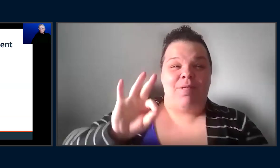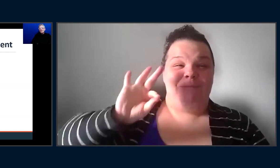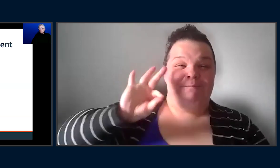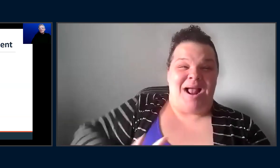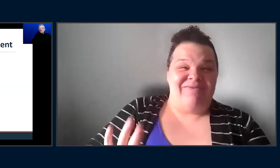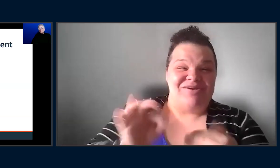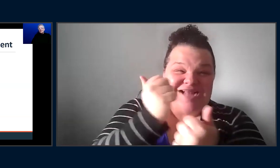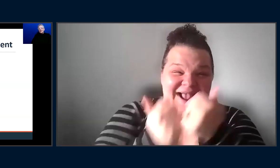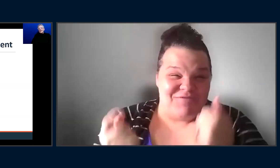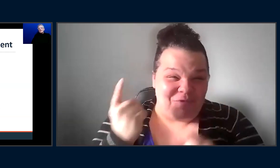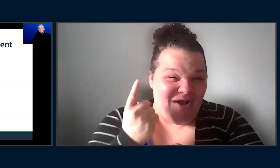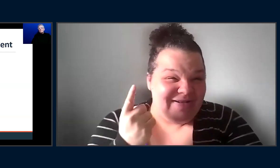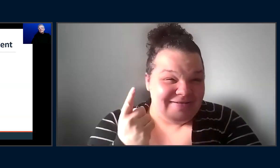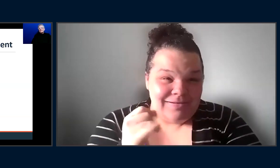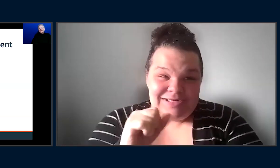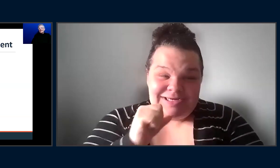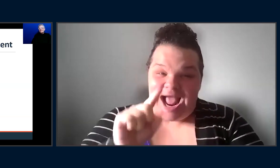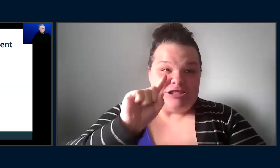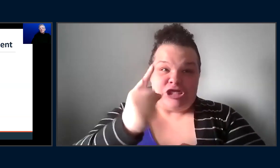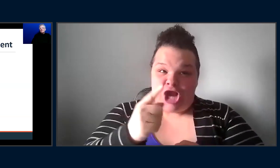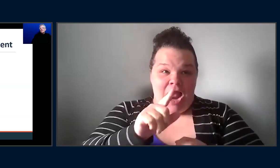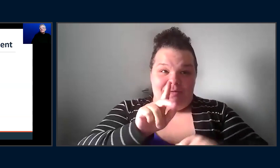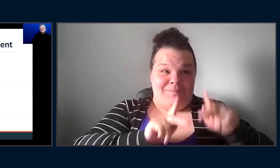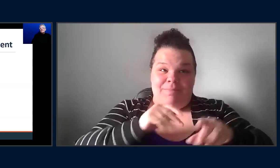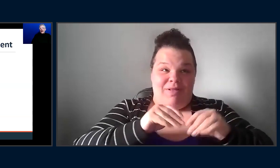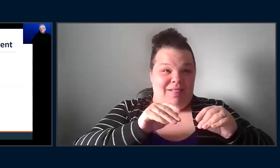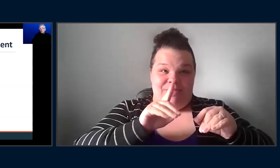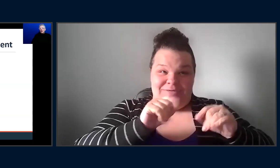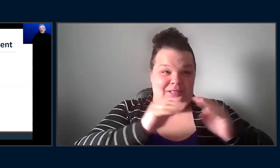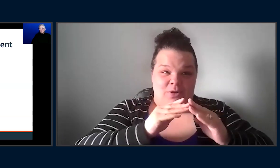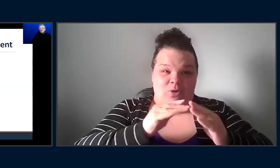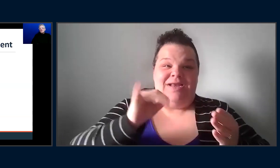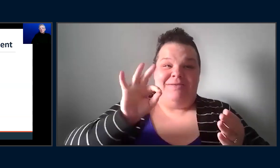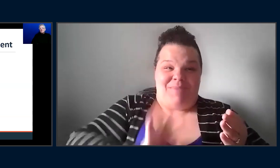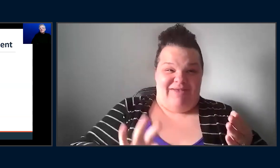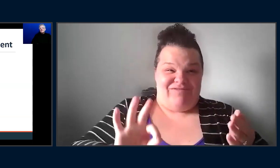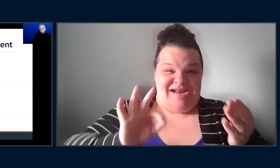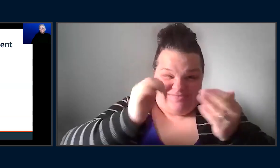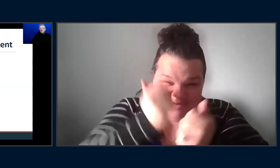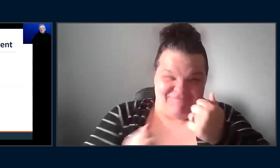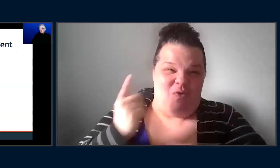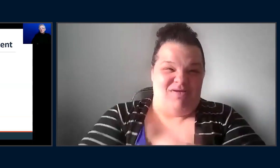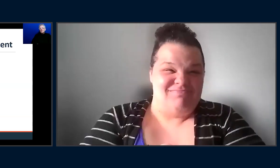to our community. And being accessible is a benefit to everyone, not just the people